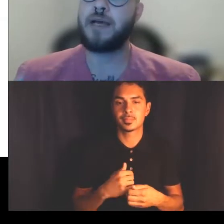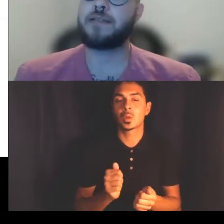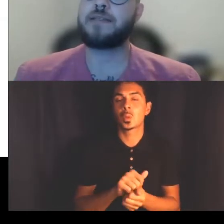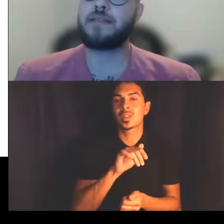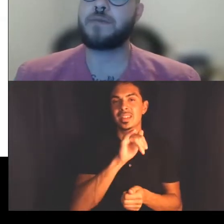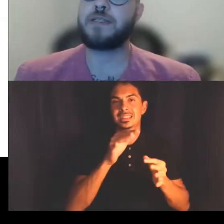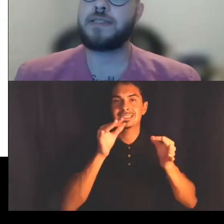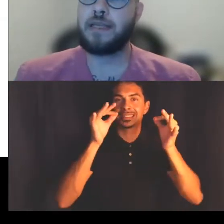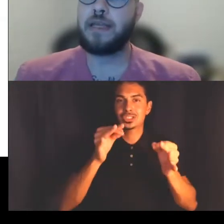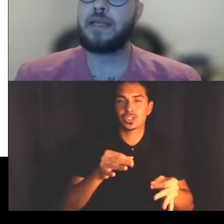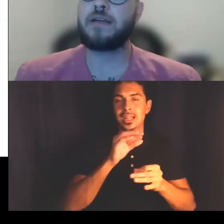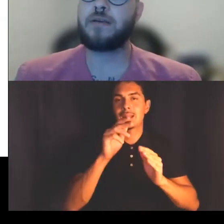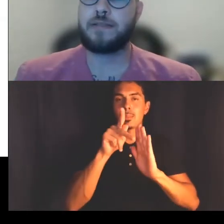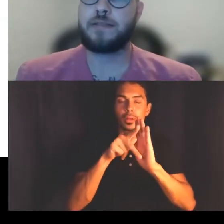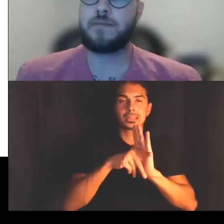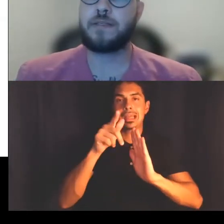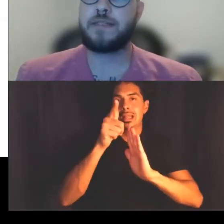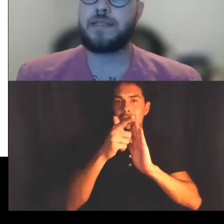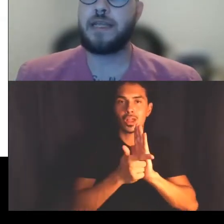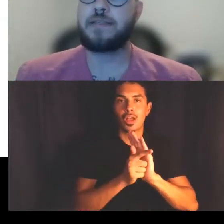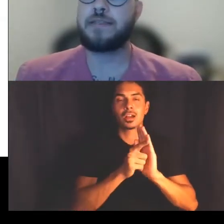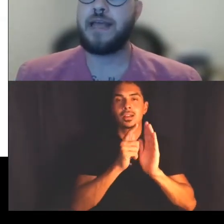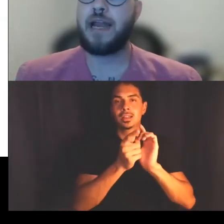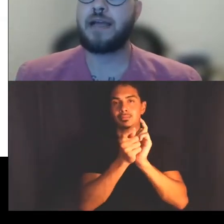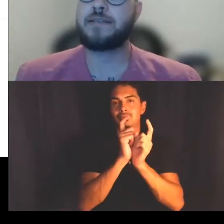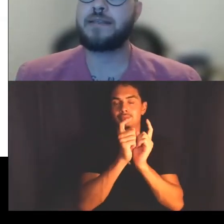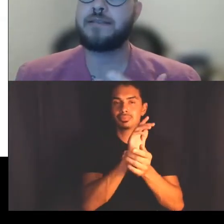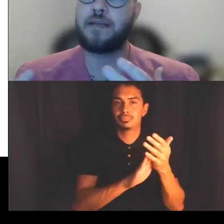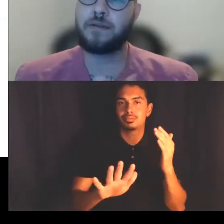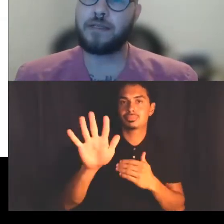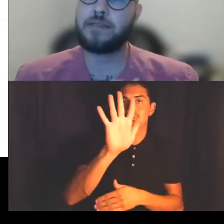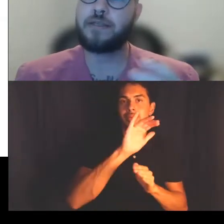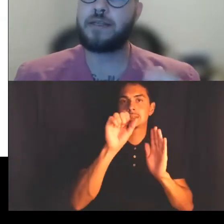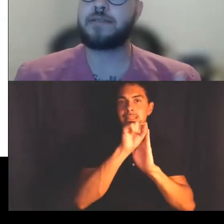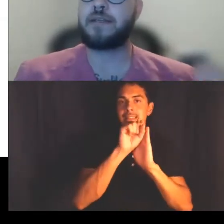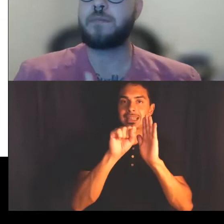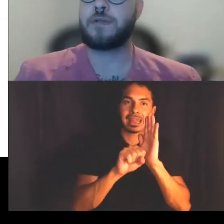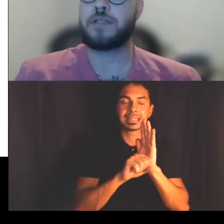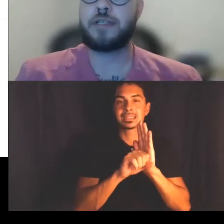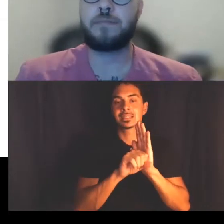and policies we're seeing across different states that access not only to things like abortion